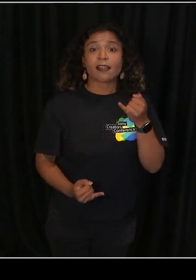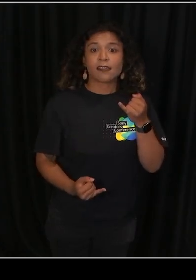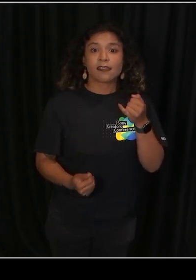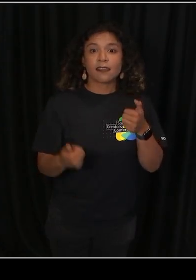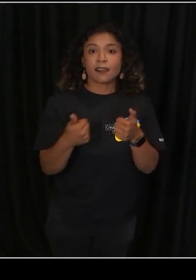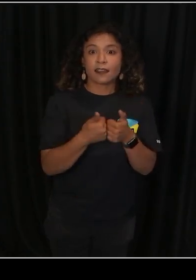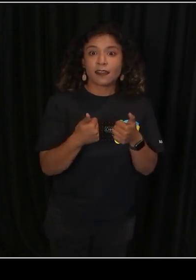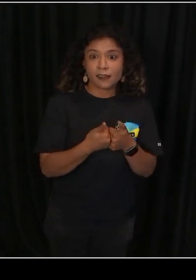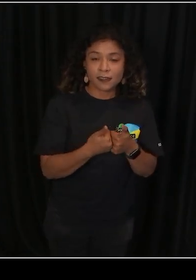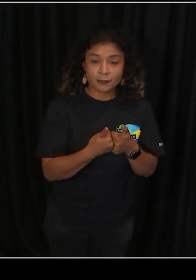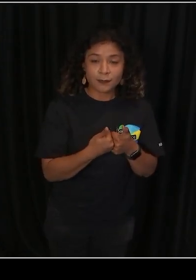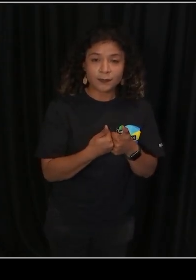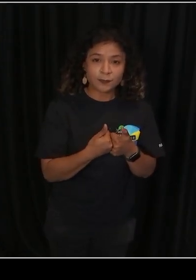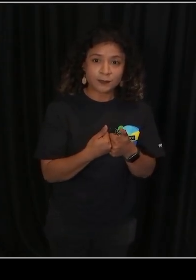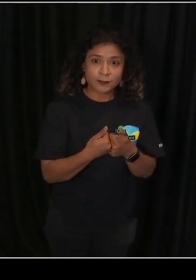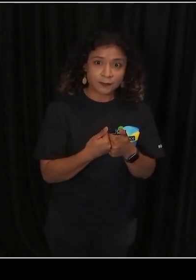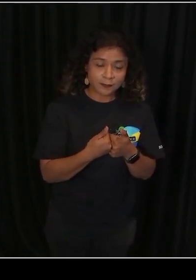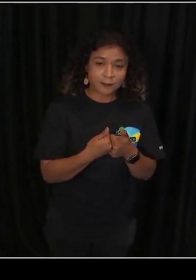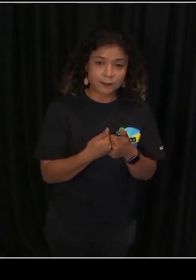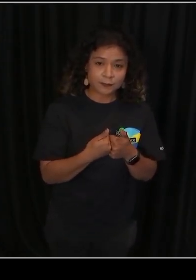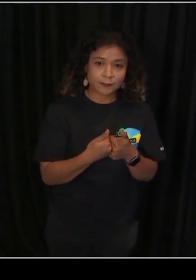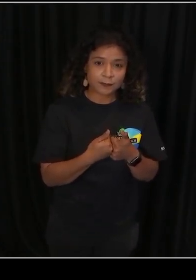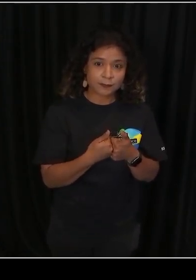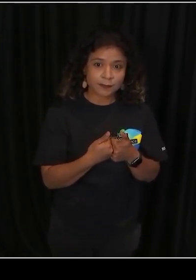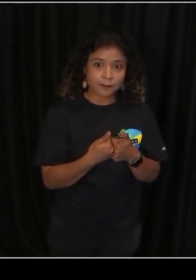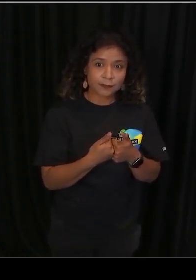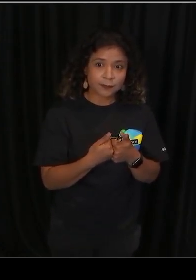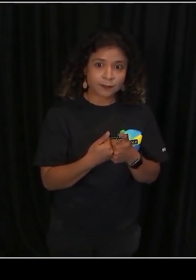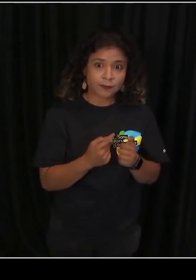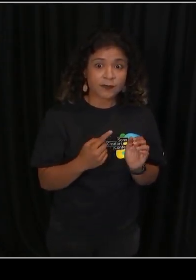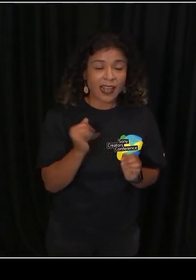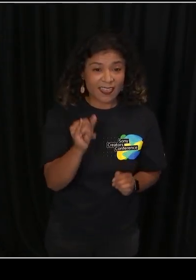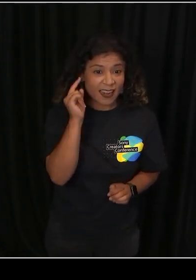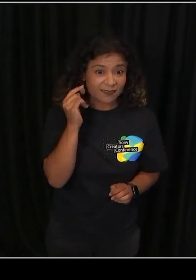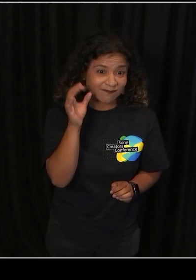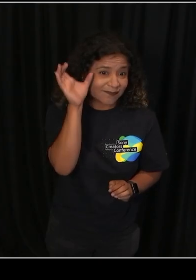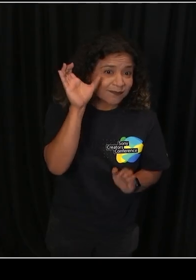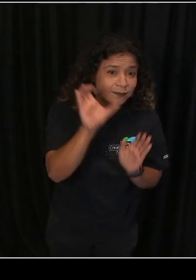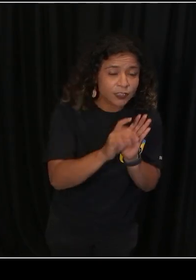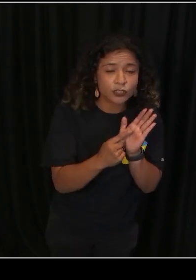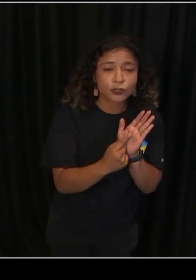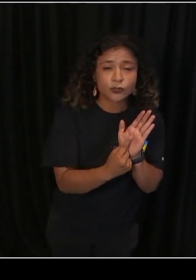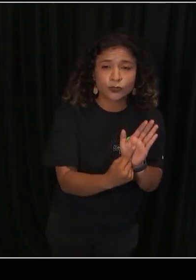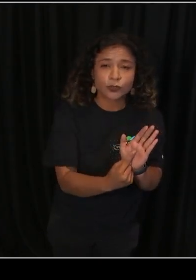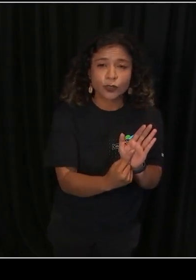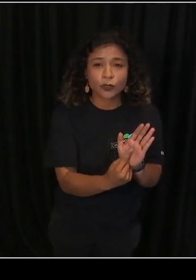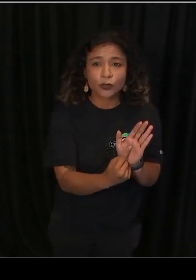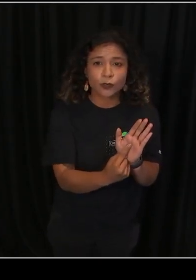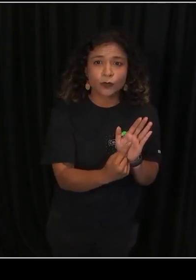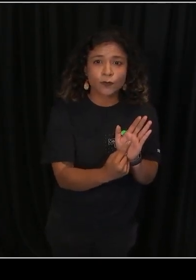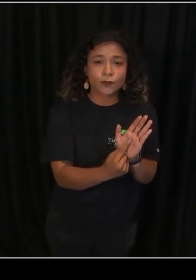adding the virtual point and the daily misions; Daily missions, we give users the new virtual point.